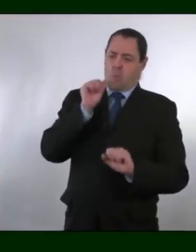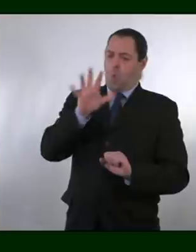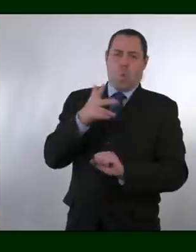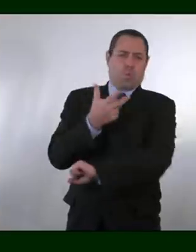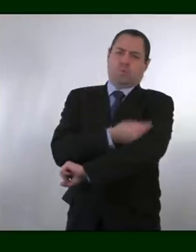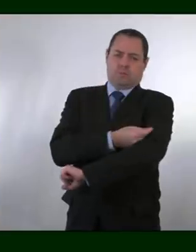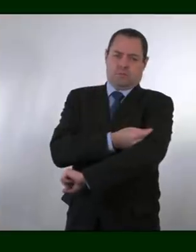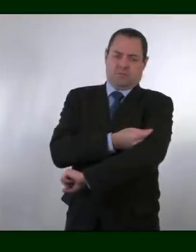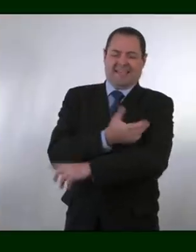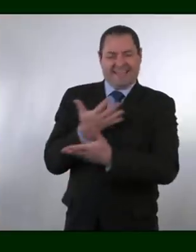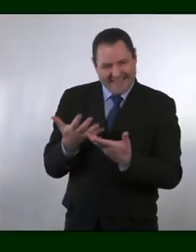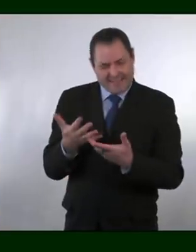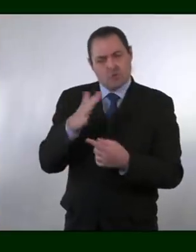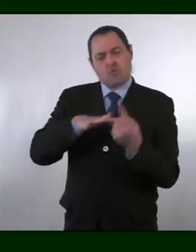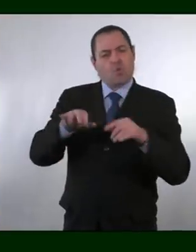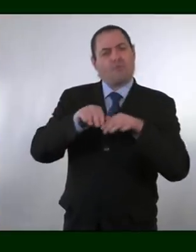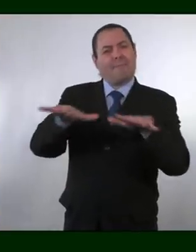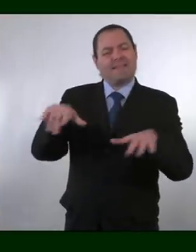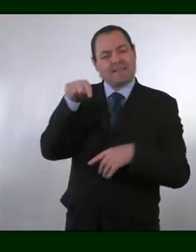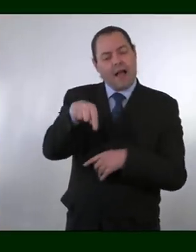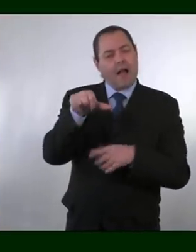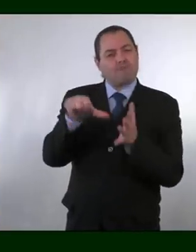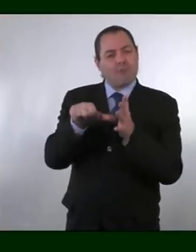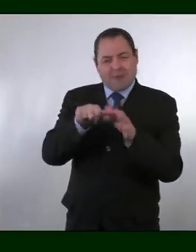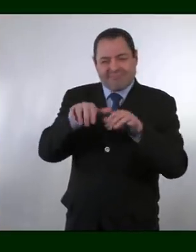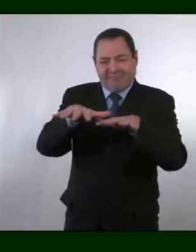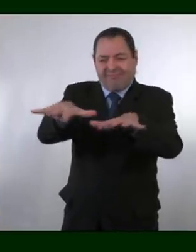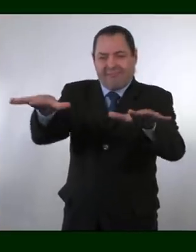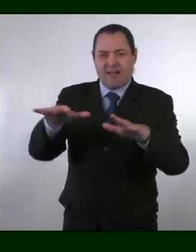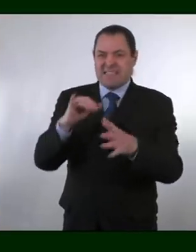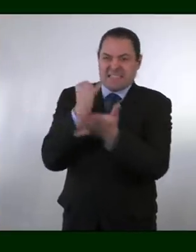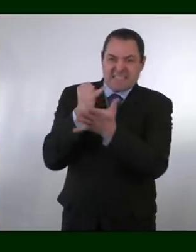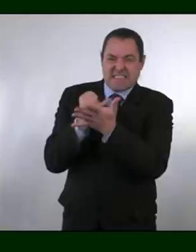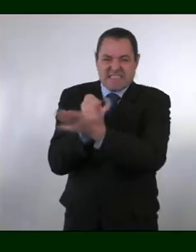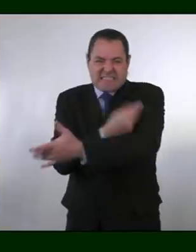social media companies should be doing more to remove anti-vaccine disinformation and conspiracy